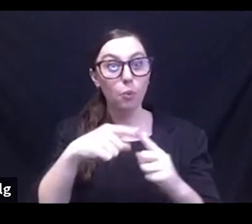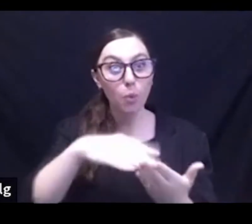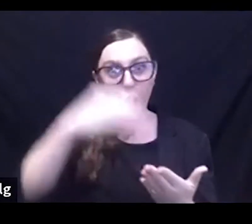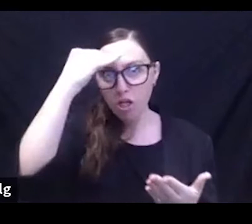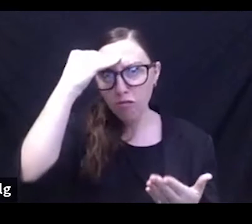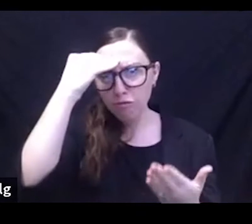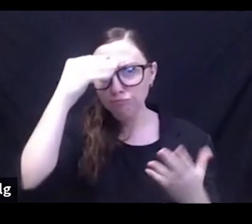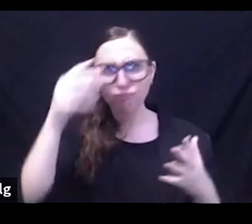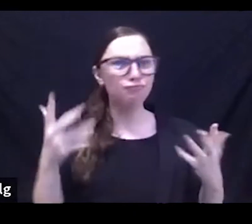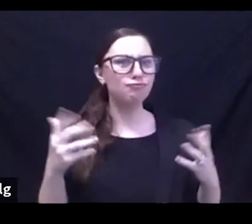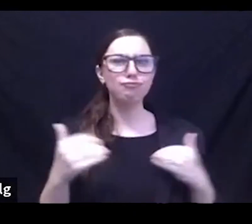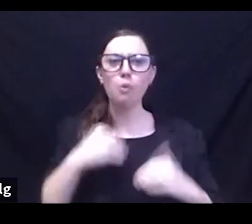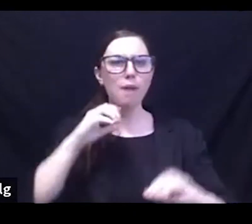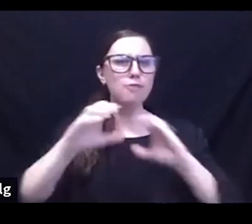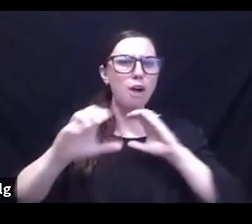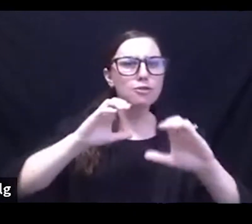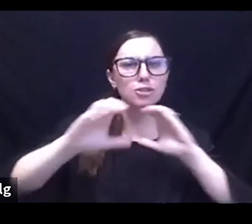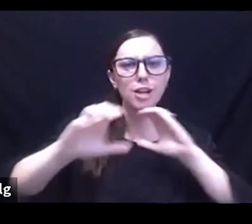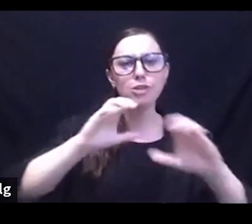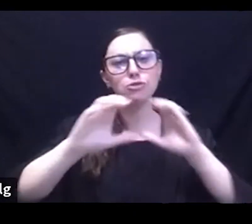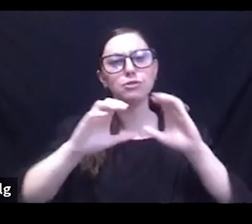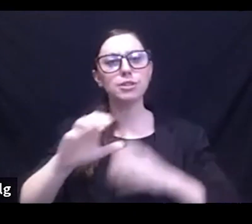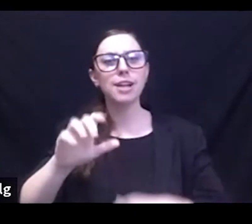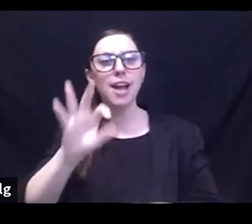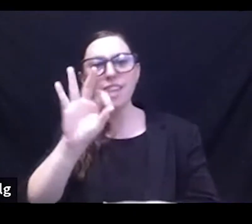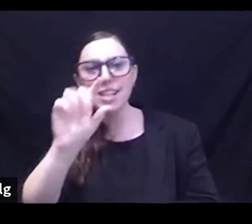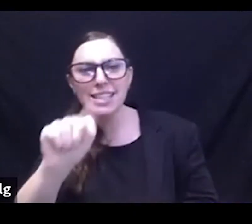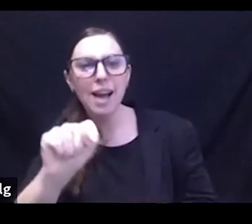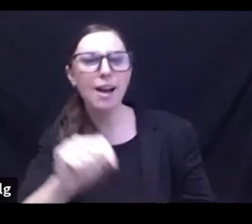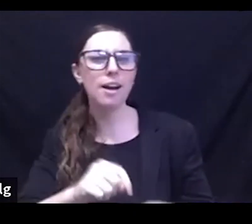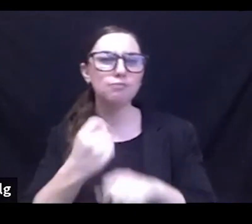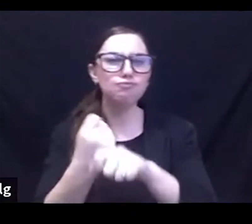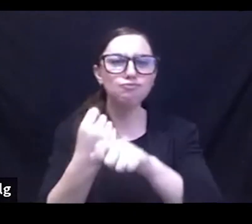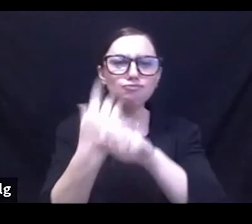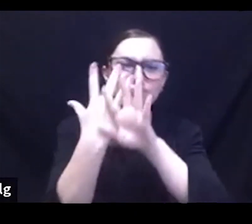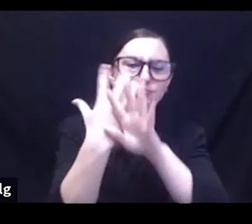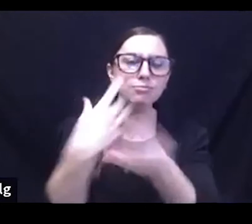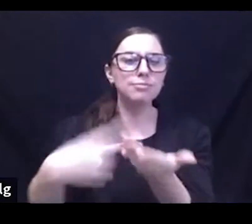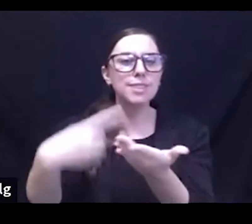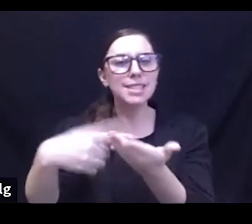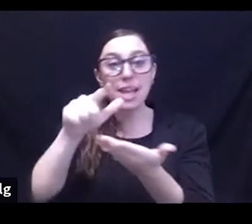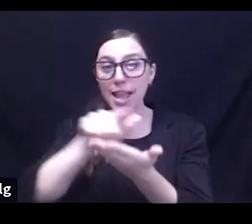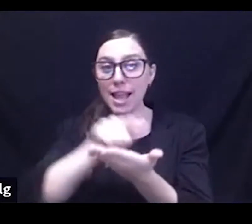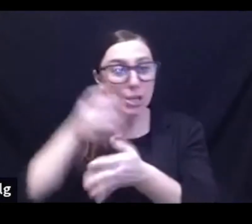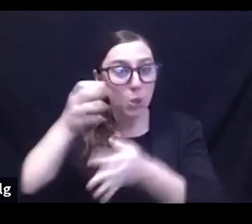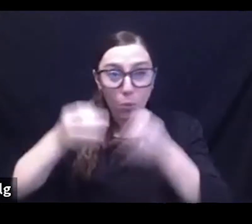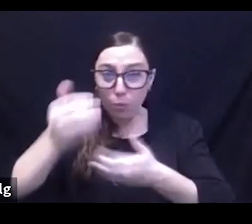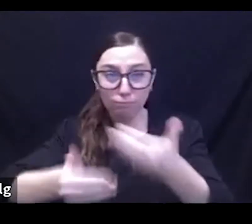conversations with Michael. He was FaceTiming me, and we